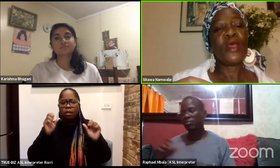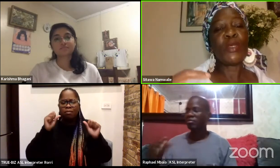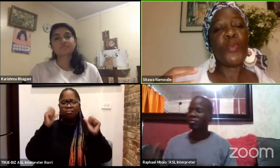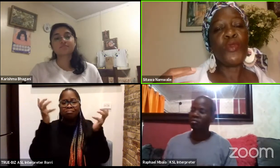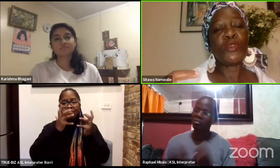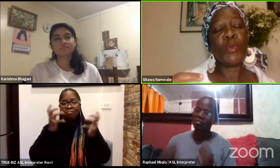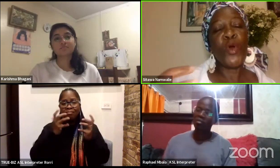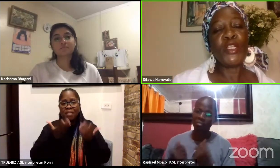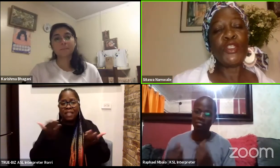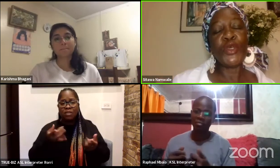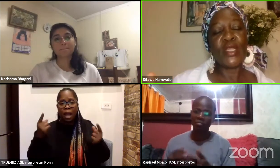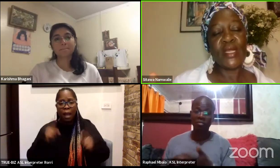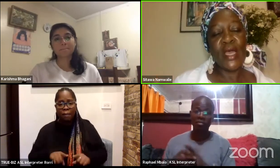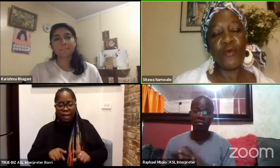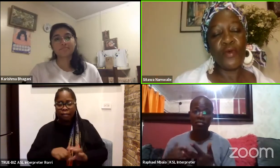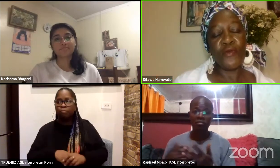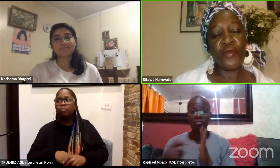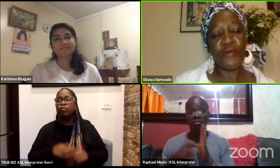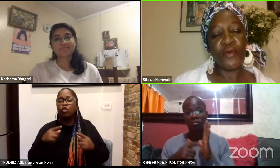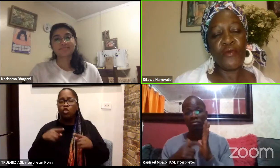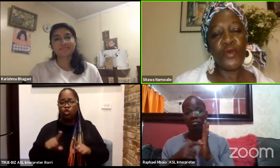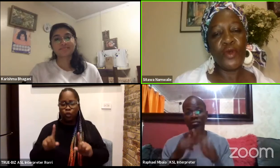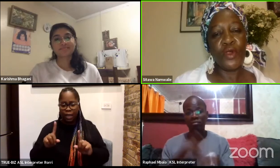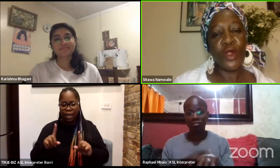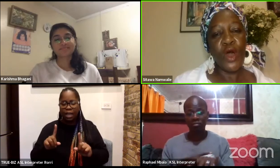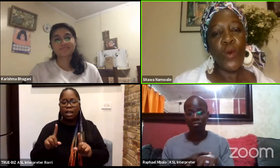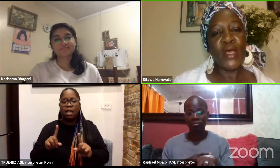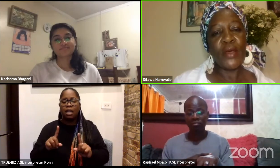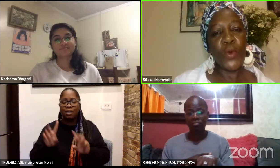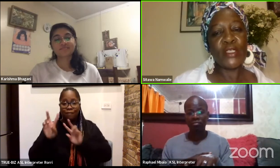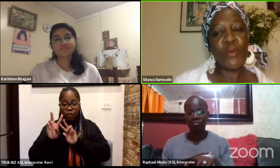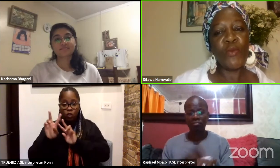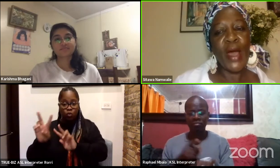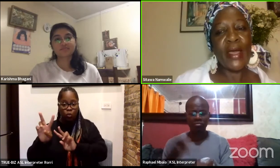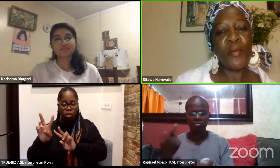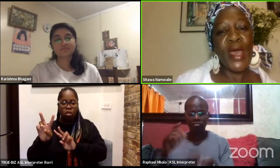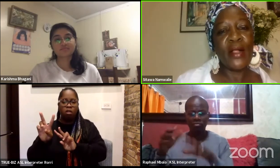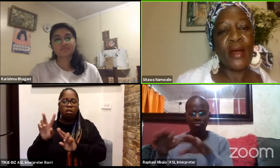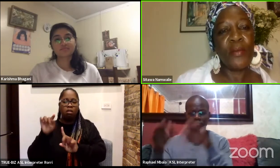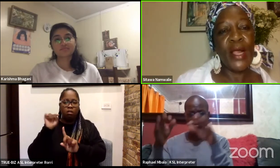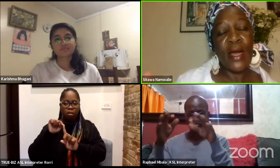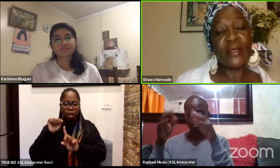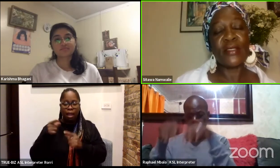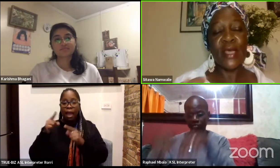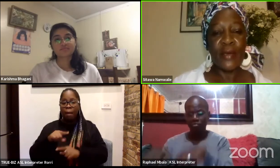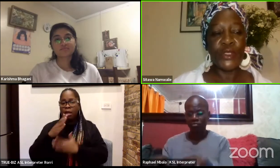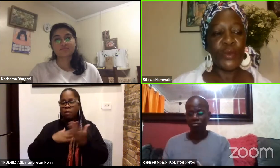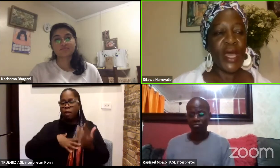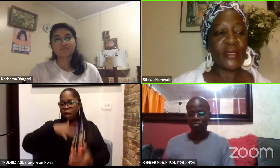There was a point during the day of the funeral where some of my male cousins came to me